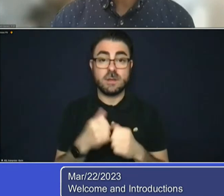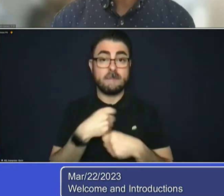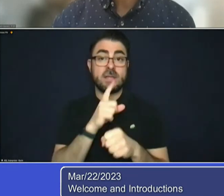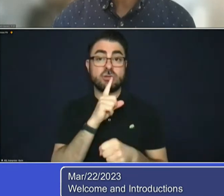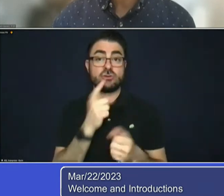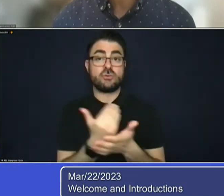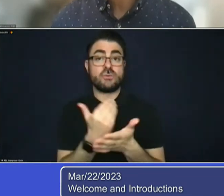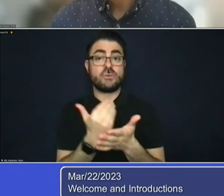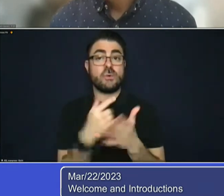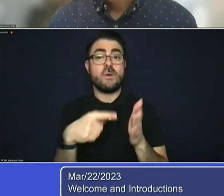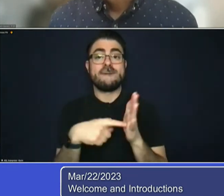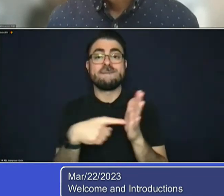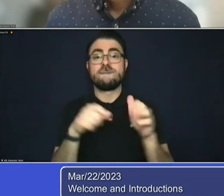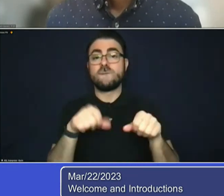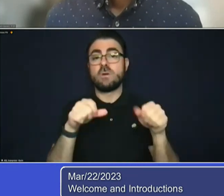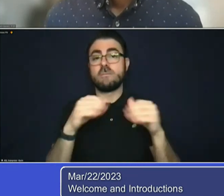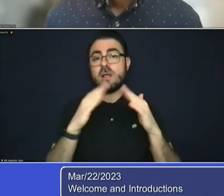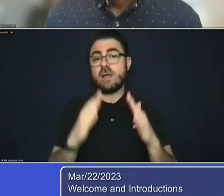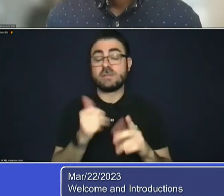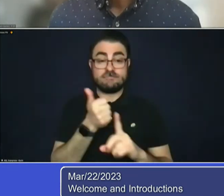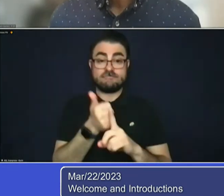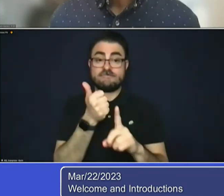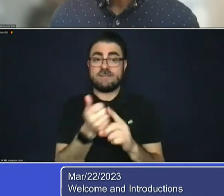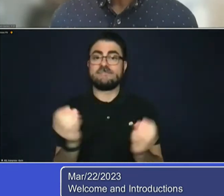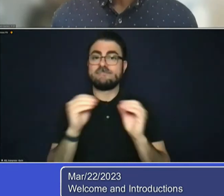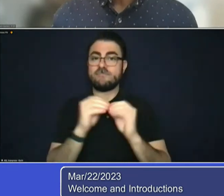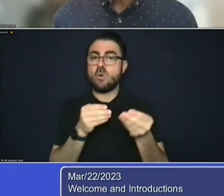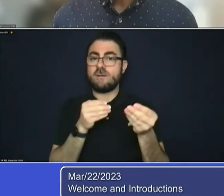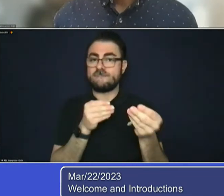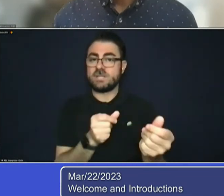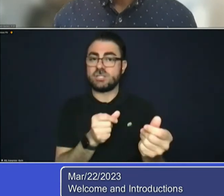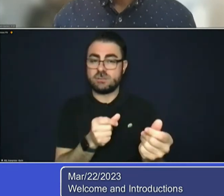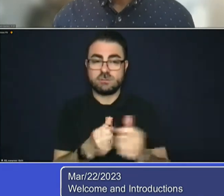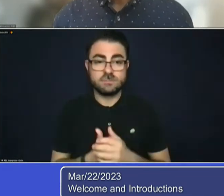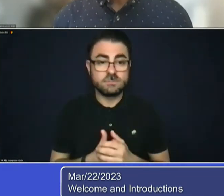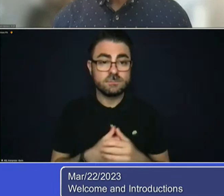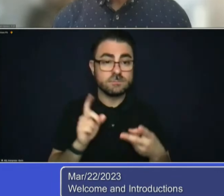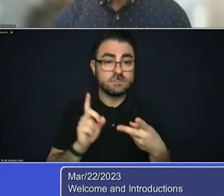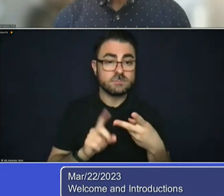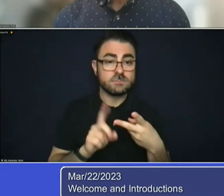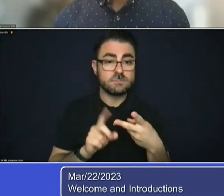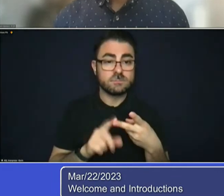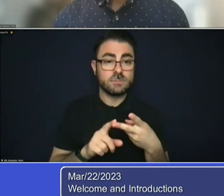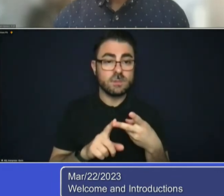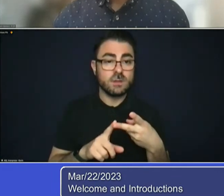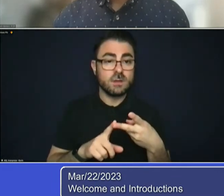SO TRADITIONAL AFFORDABLE HOUSING WE THINK ABOUT, AND MAKING SURE OUR NEW HOUSING